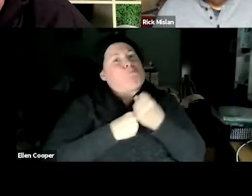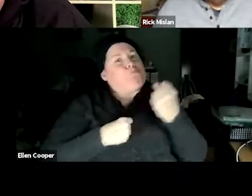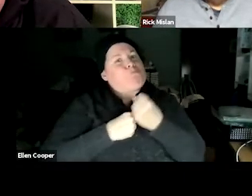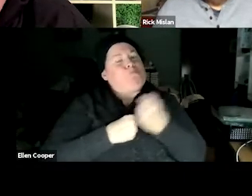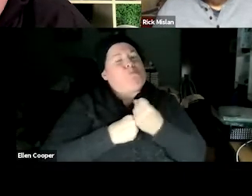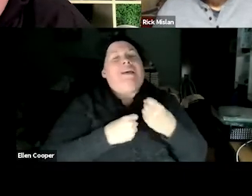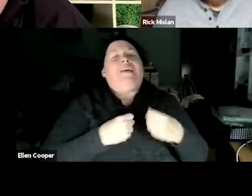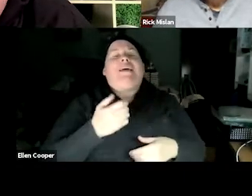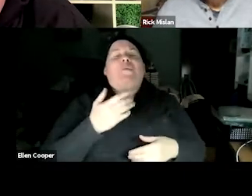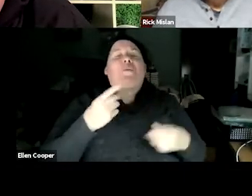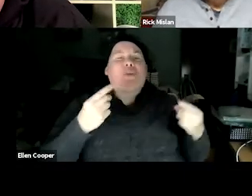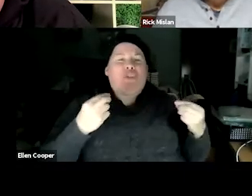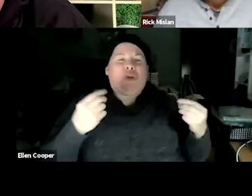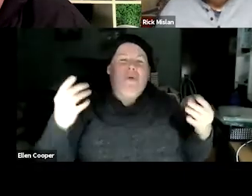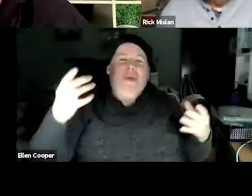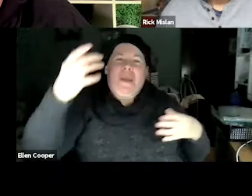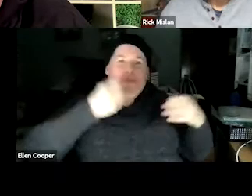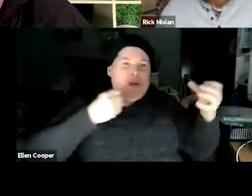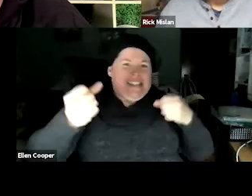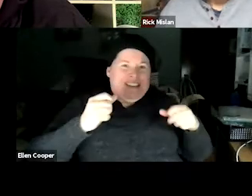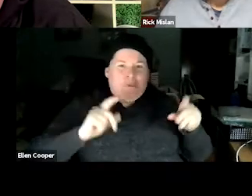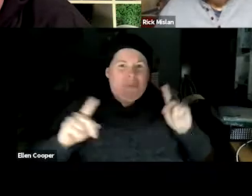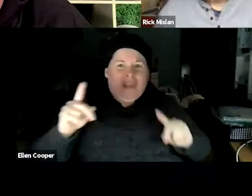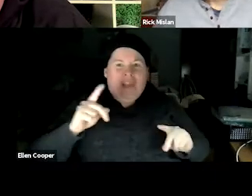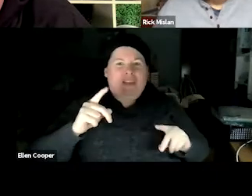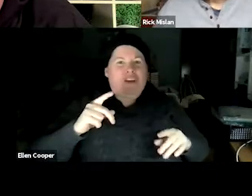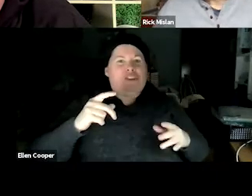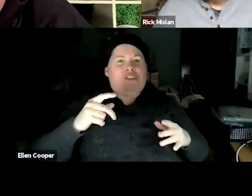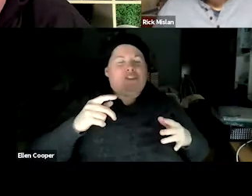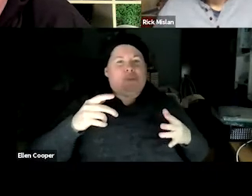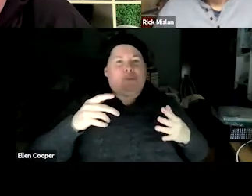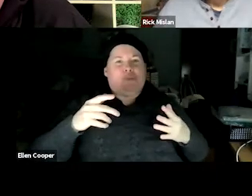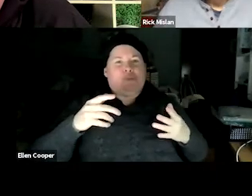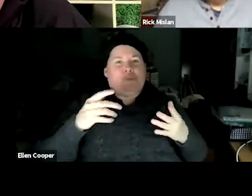he brings in these folks to go social engineer the way into a company and you know they get in